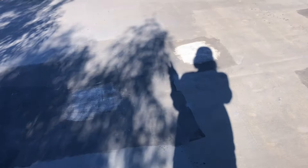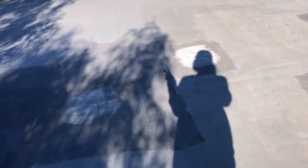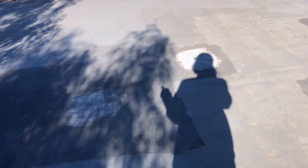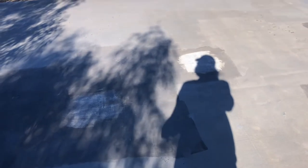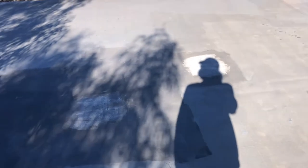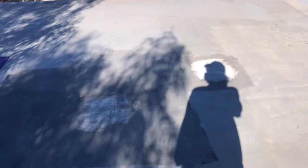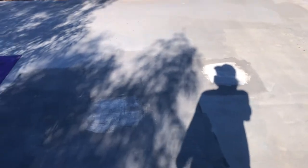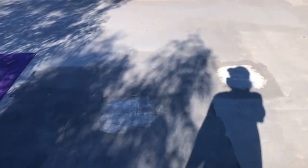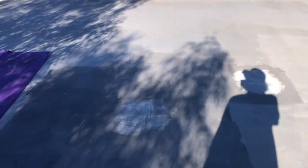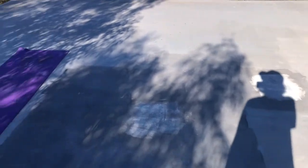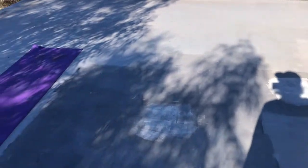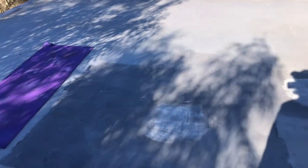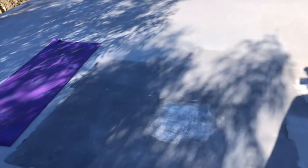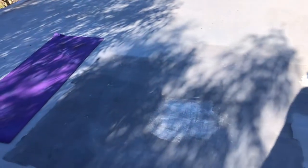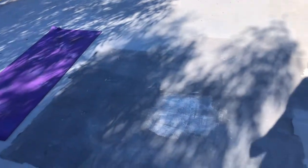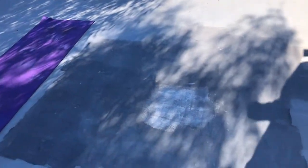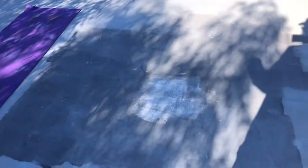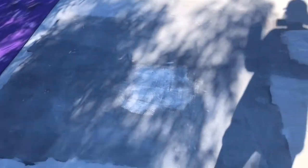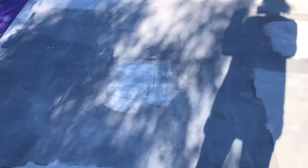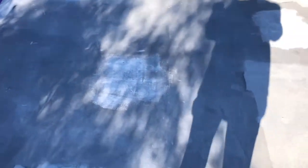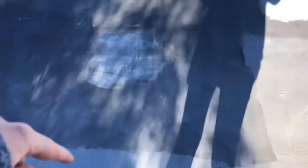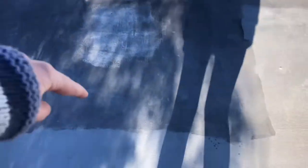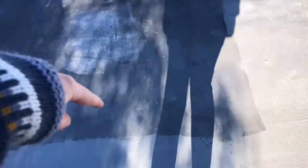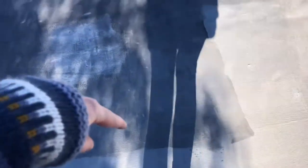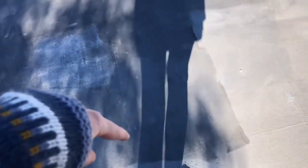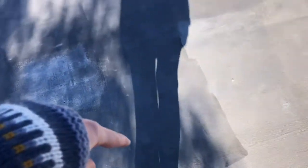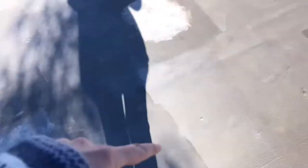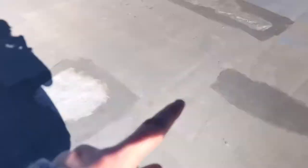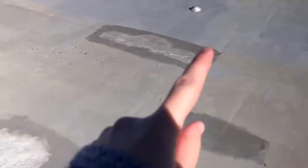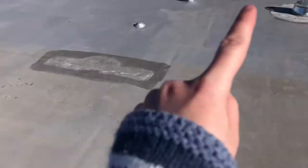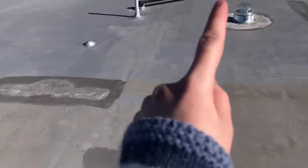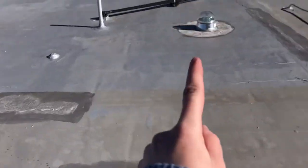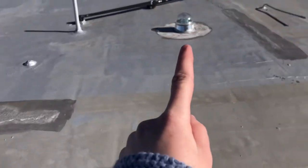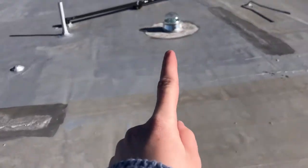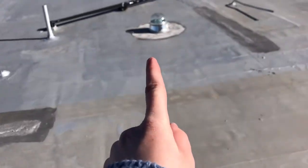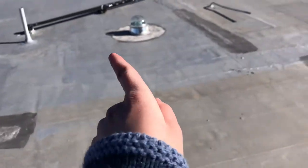ever to be on the roof maybe not but it's only over the carport that's the house we